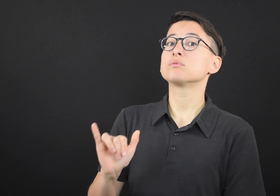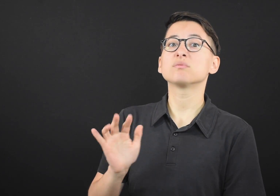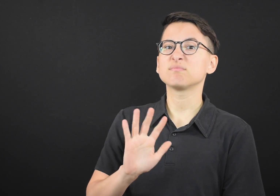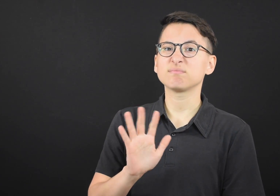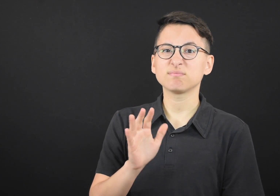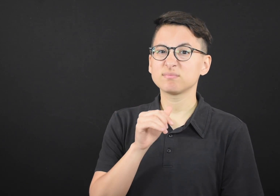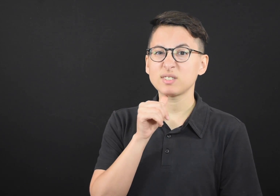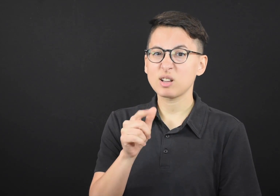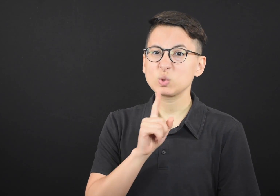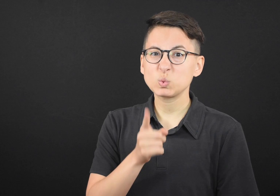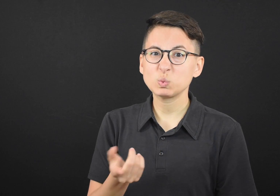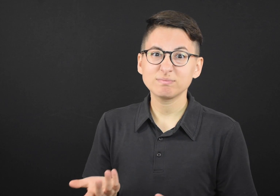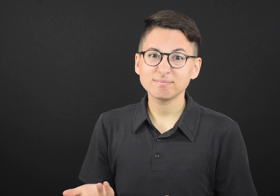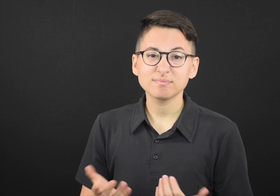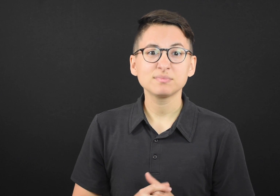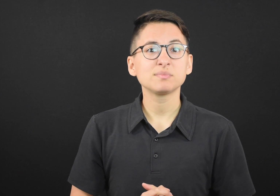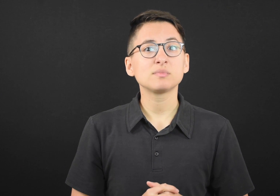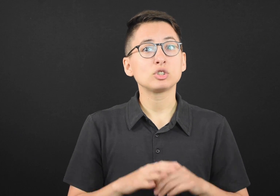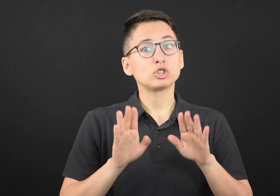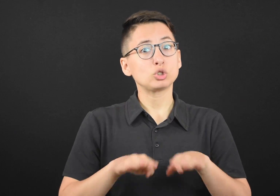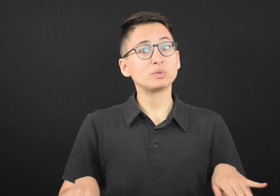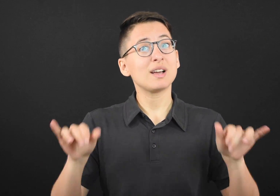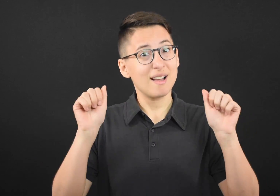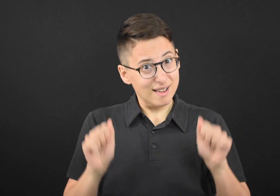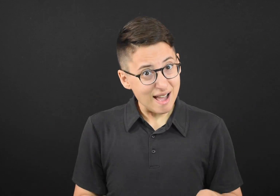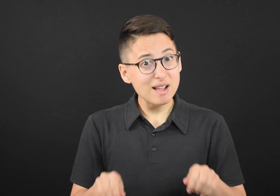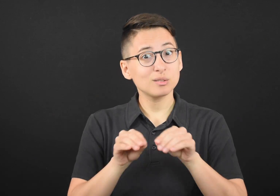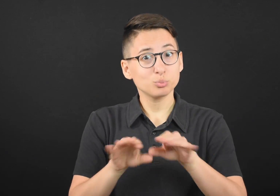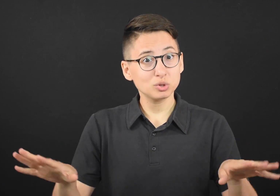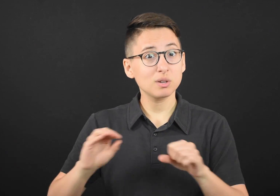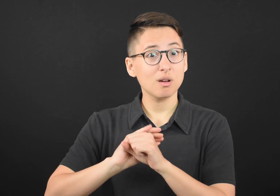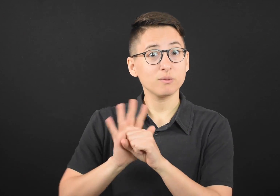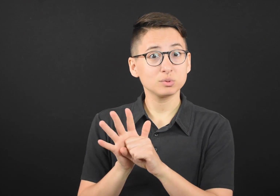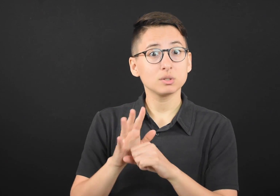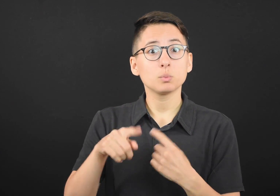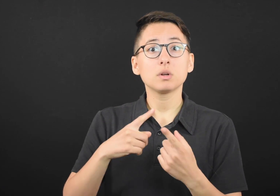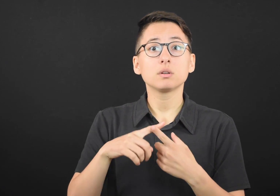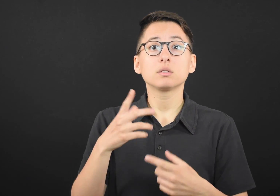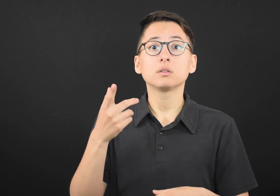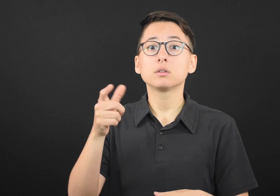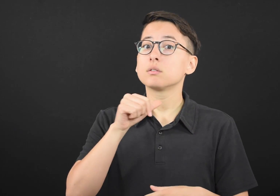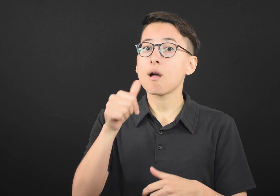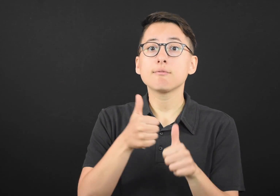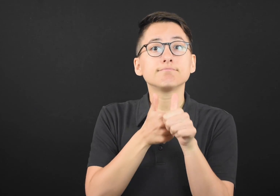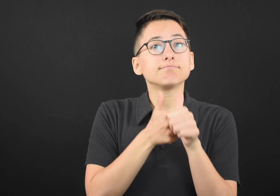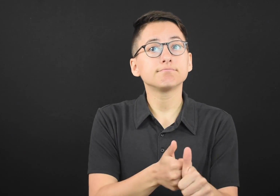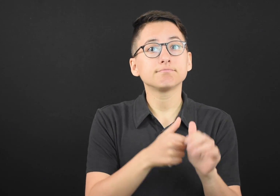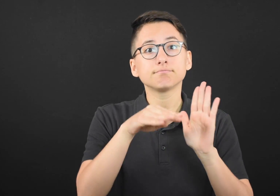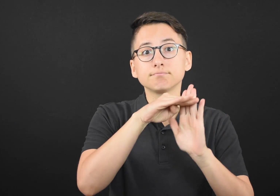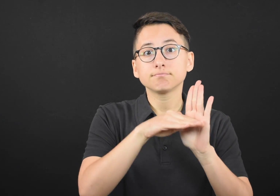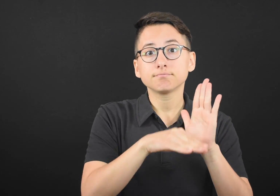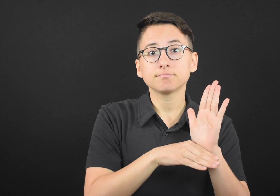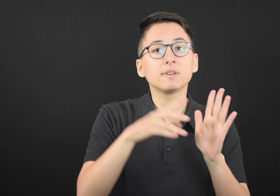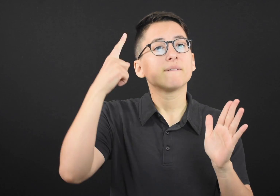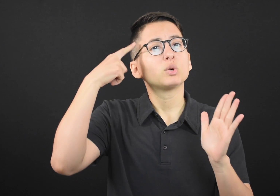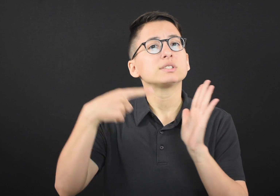that is simply not the case. Children can also spread COVID when precautions such as masking